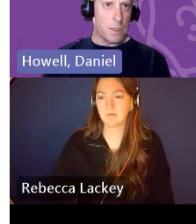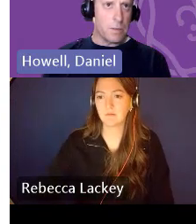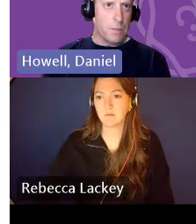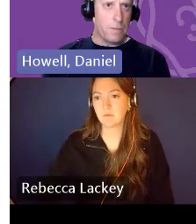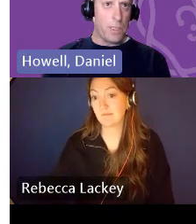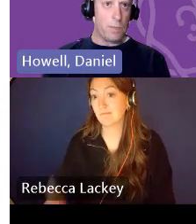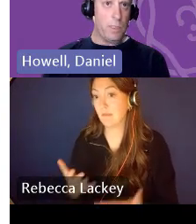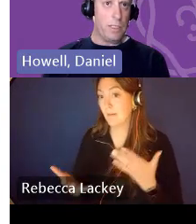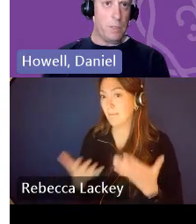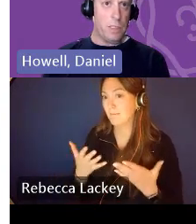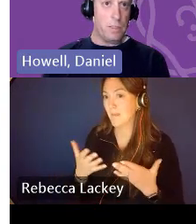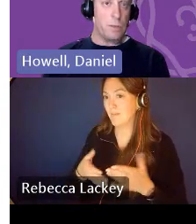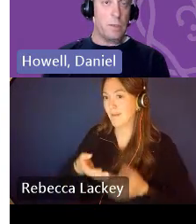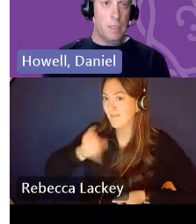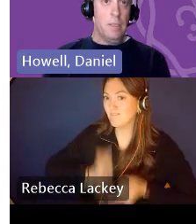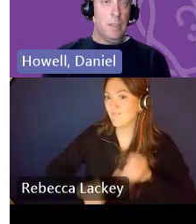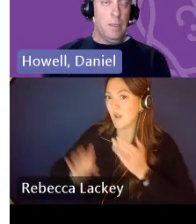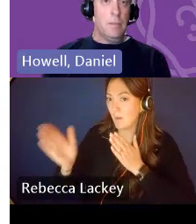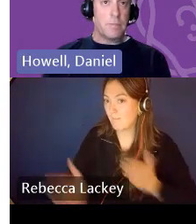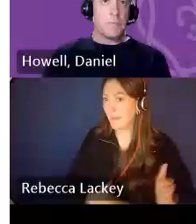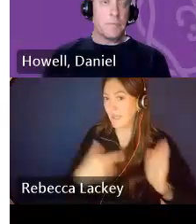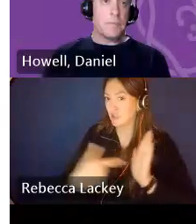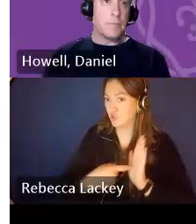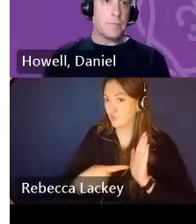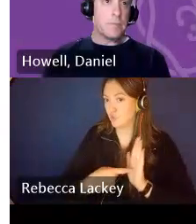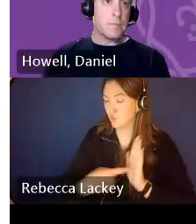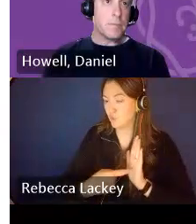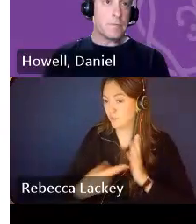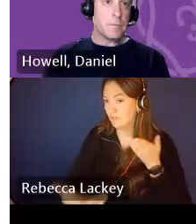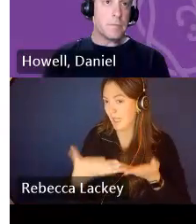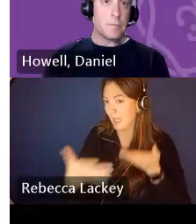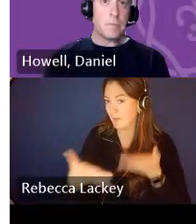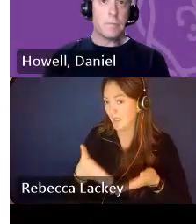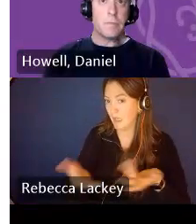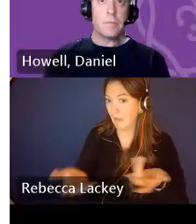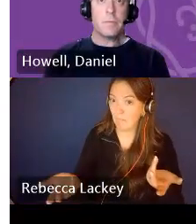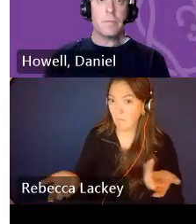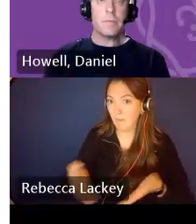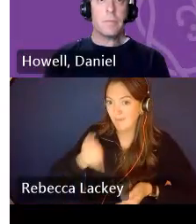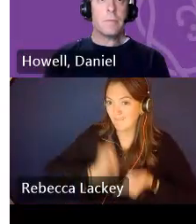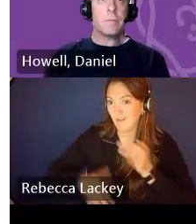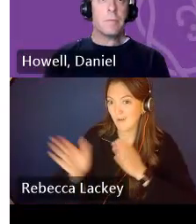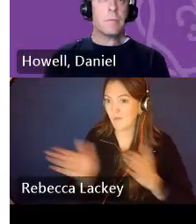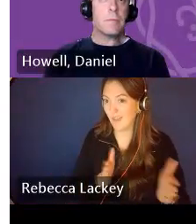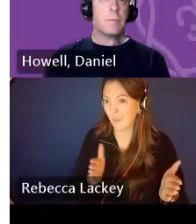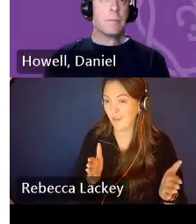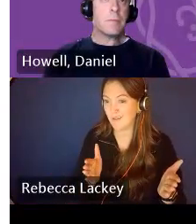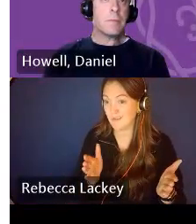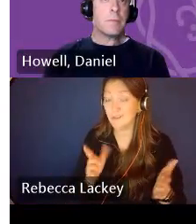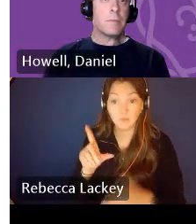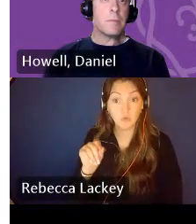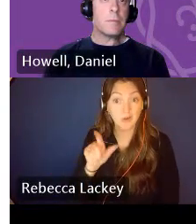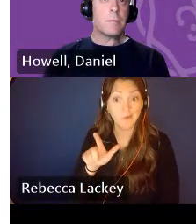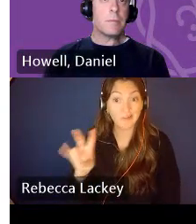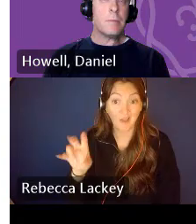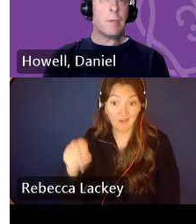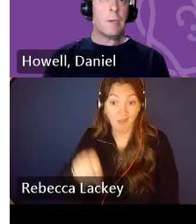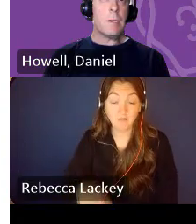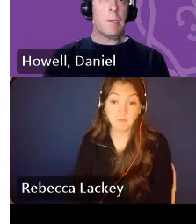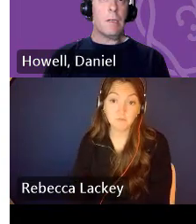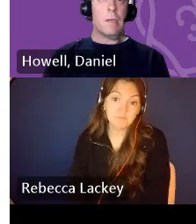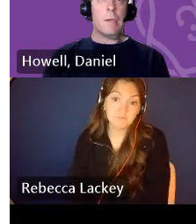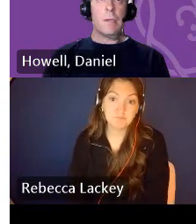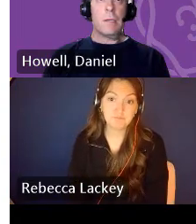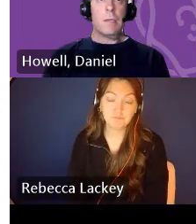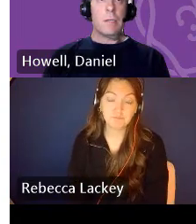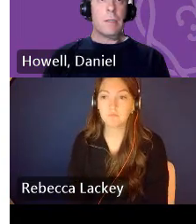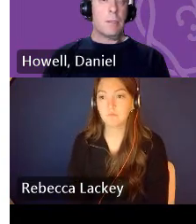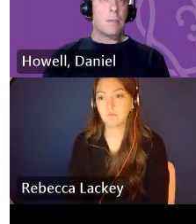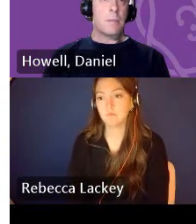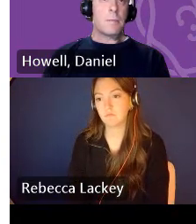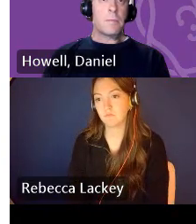was the final plans being due. It it may have been the the may yeah maybe the final plans are in 2027